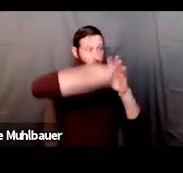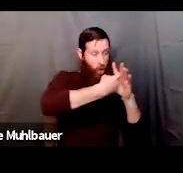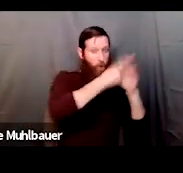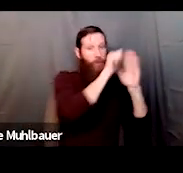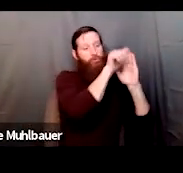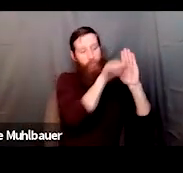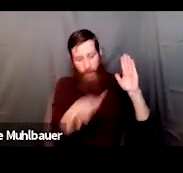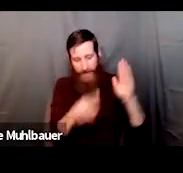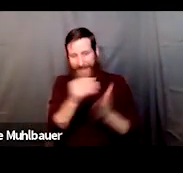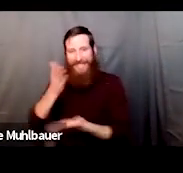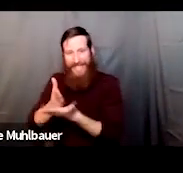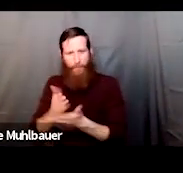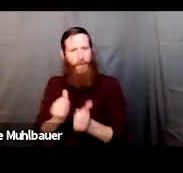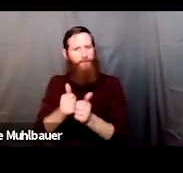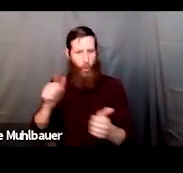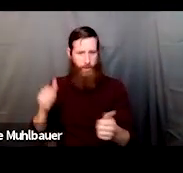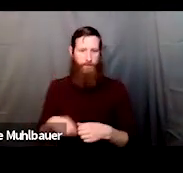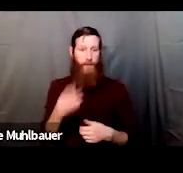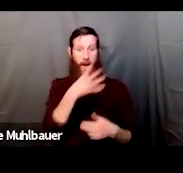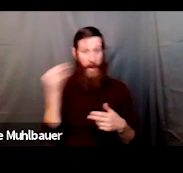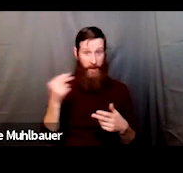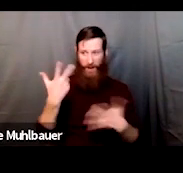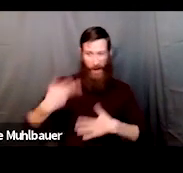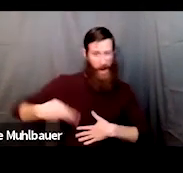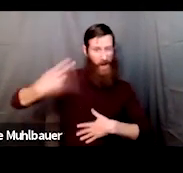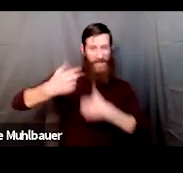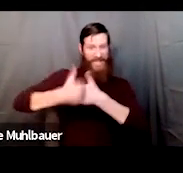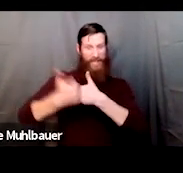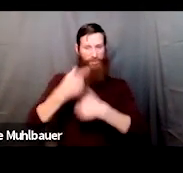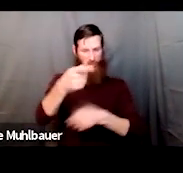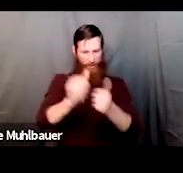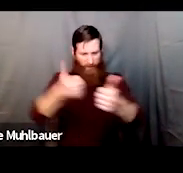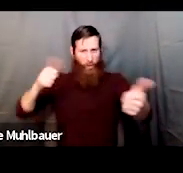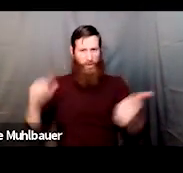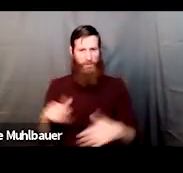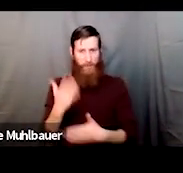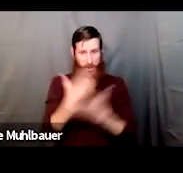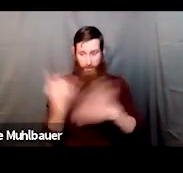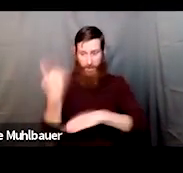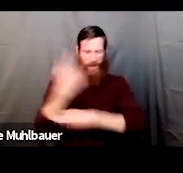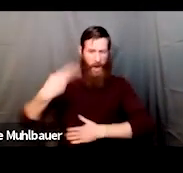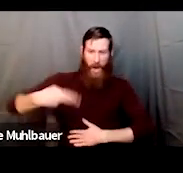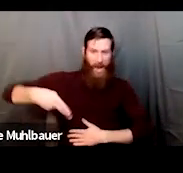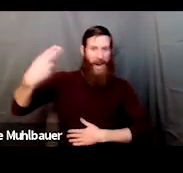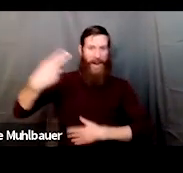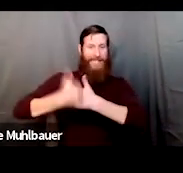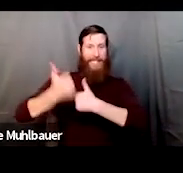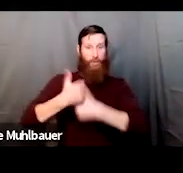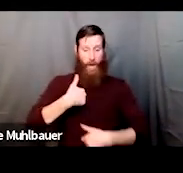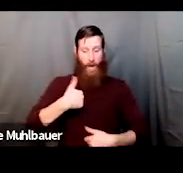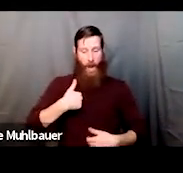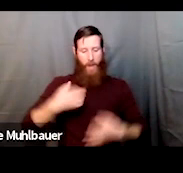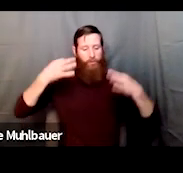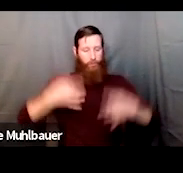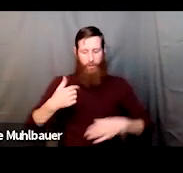And finally you can stay away during elevated danger, there are definitely days when it's really high avalanche danger, and I choose to not travel in the backcountry